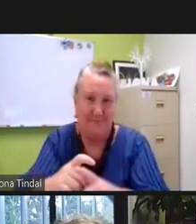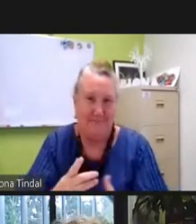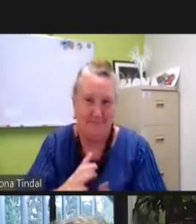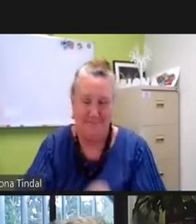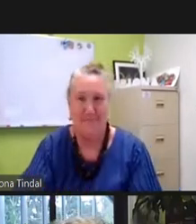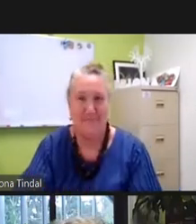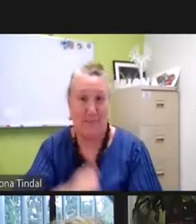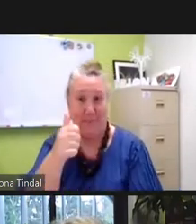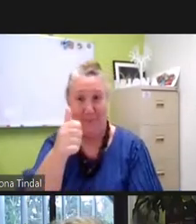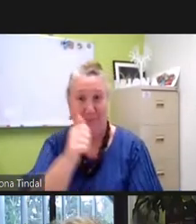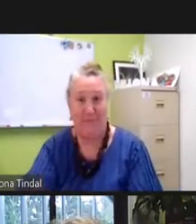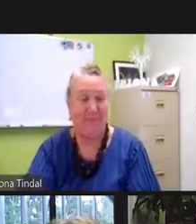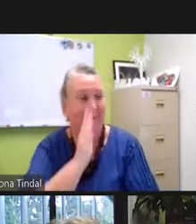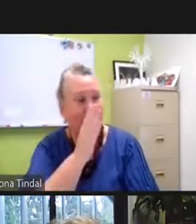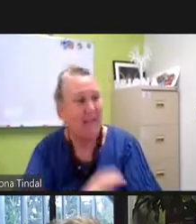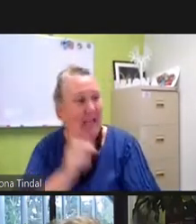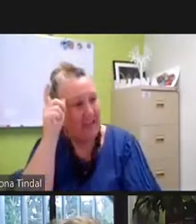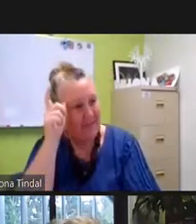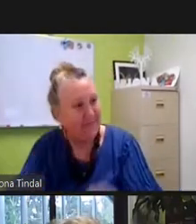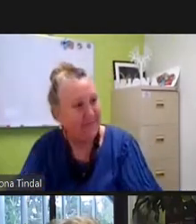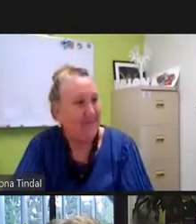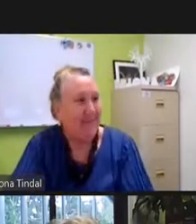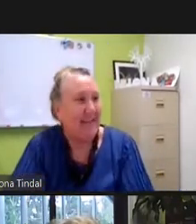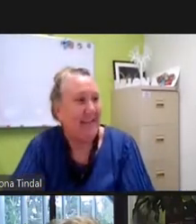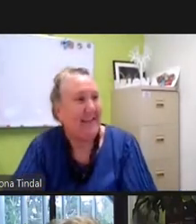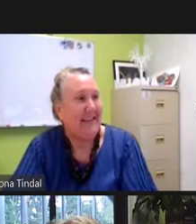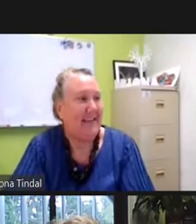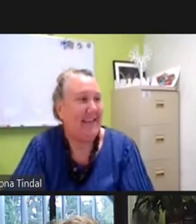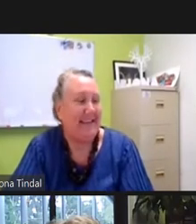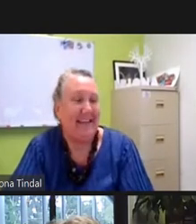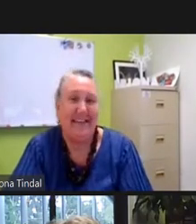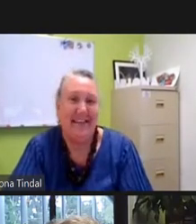it's just keeping it simple. It doesn't have to be complex. And I'll hand back to Cathy. Thanks. CATHY: